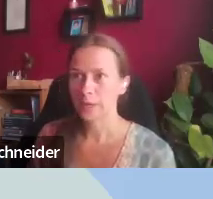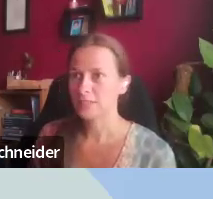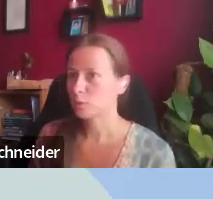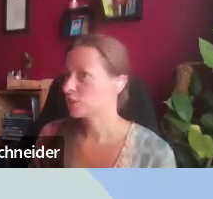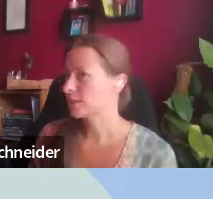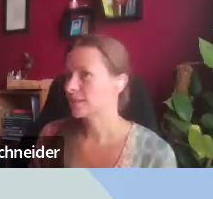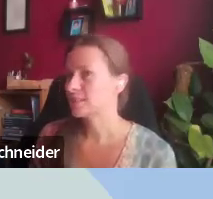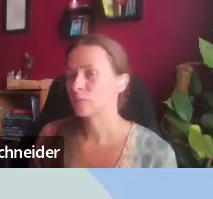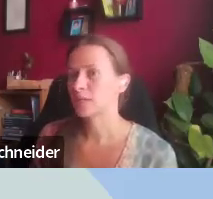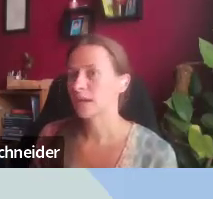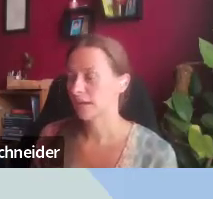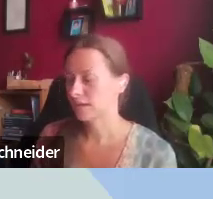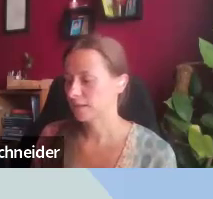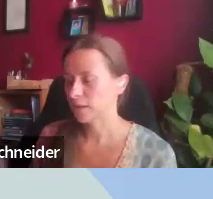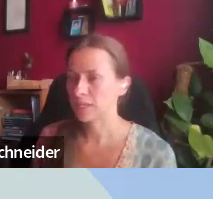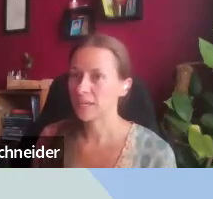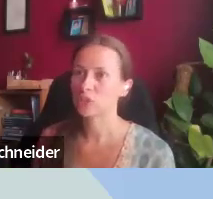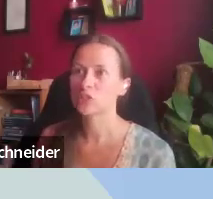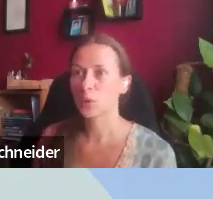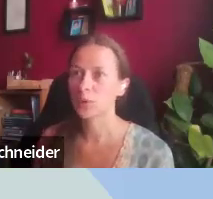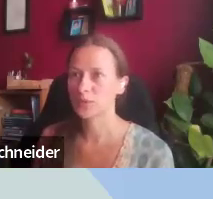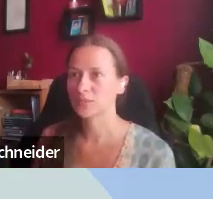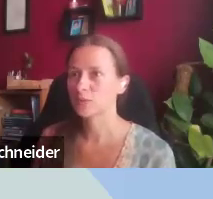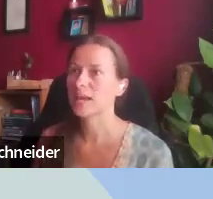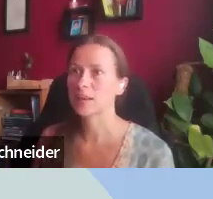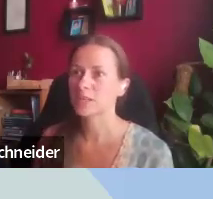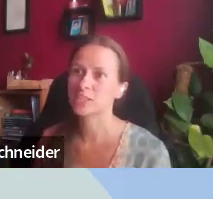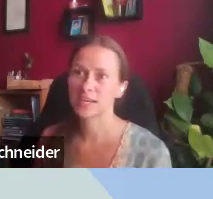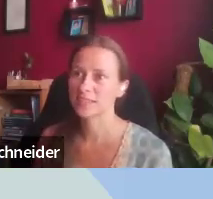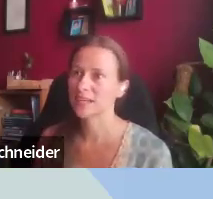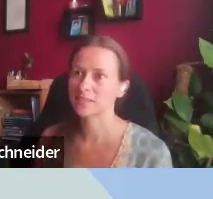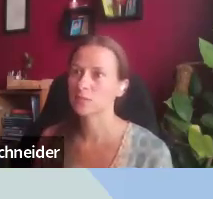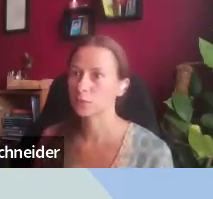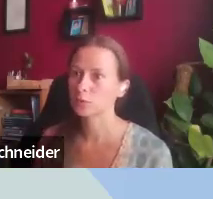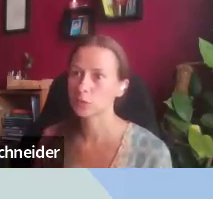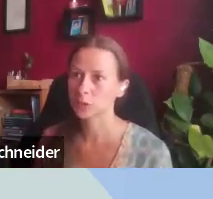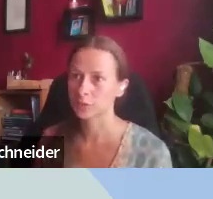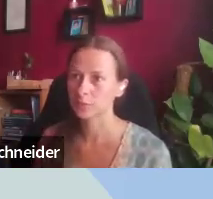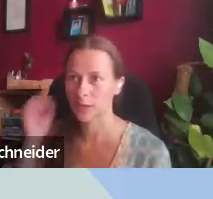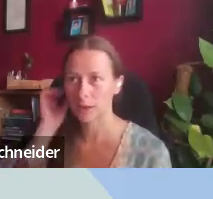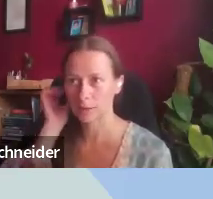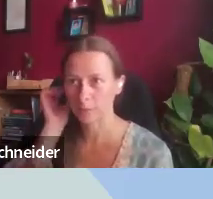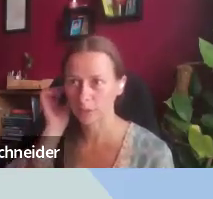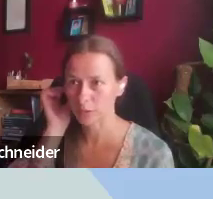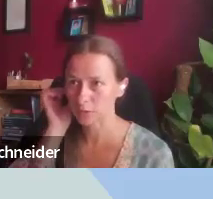new ways in which an application is scored. So a calibration exercise is so crucial because